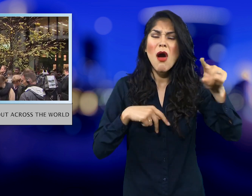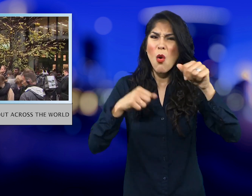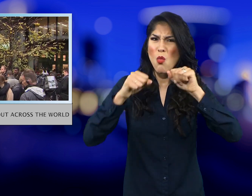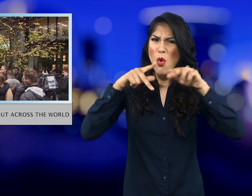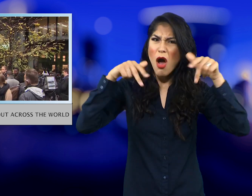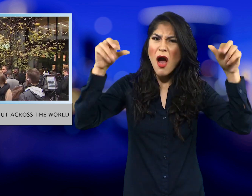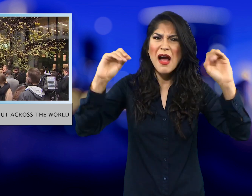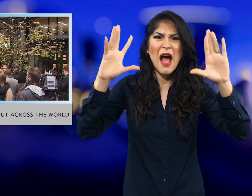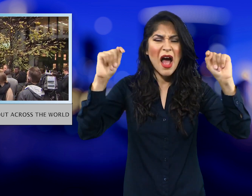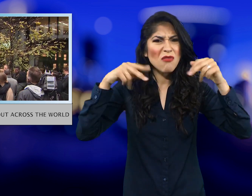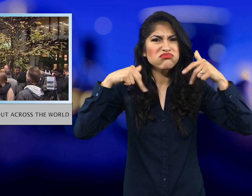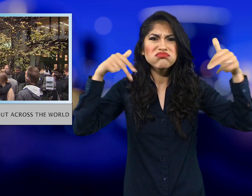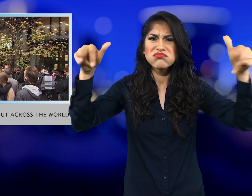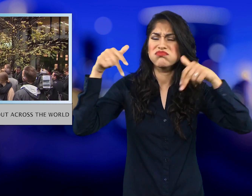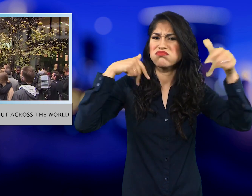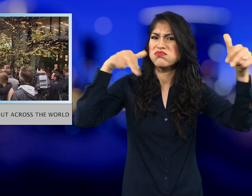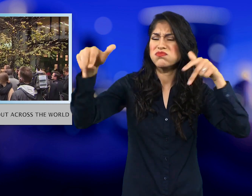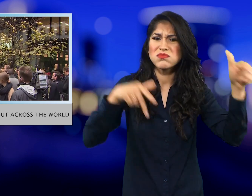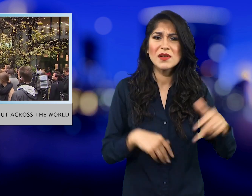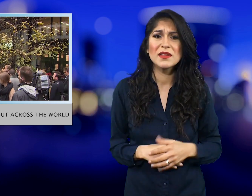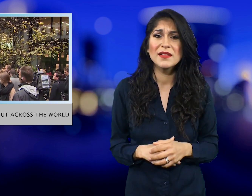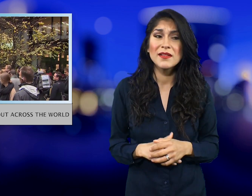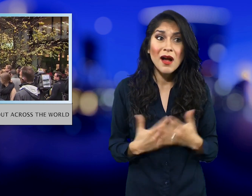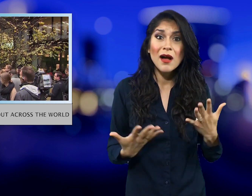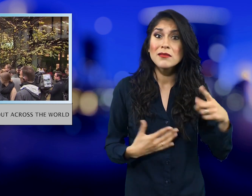walked off the job Thursday.